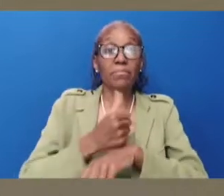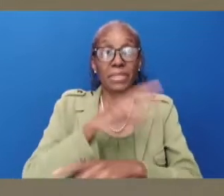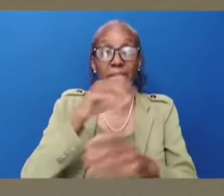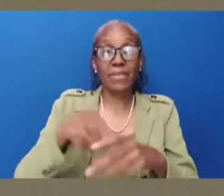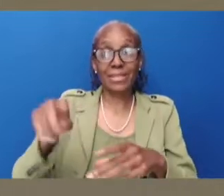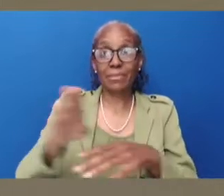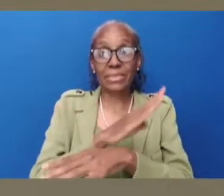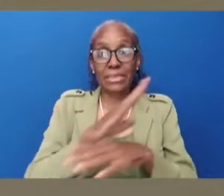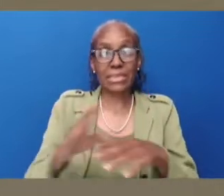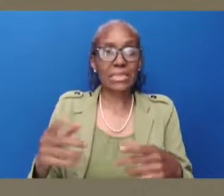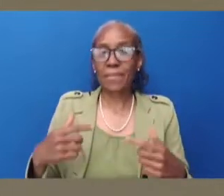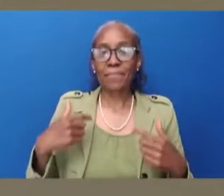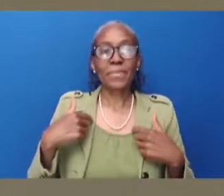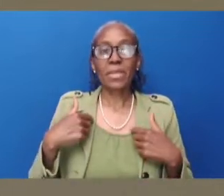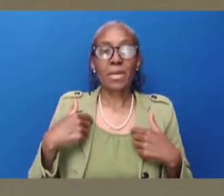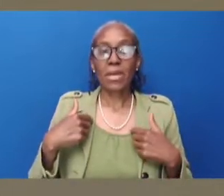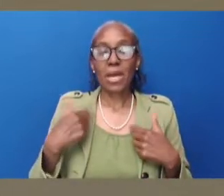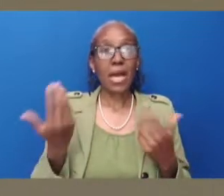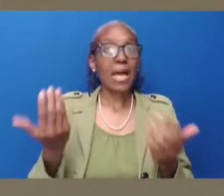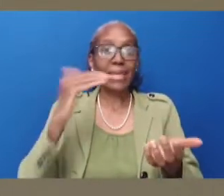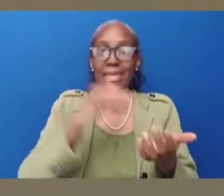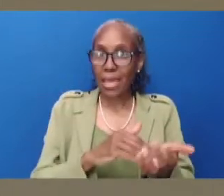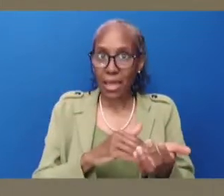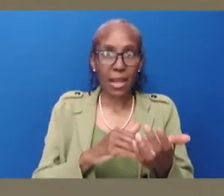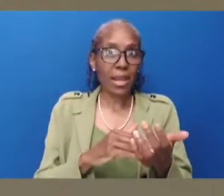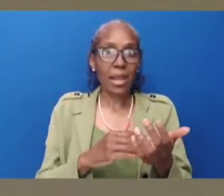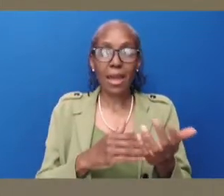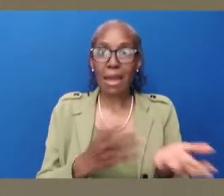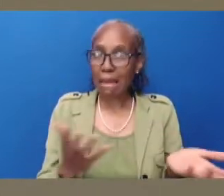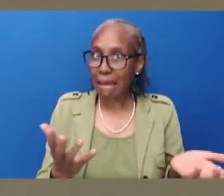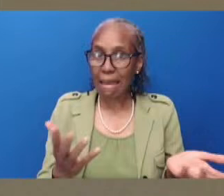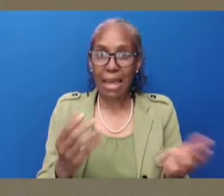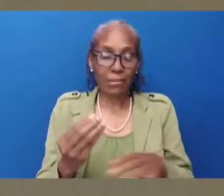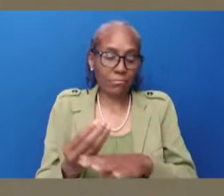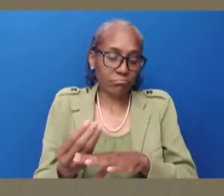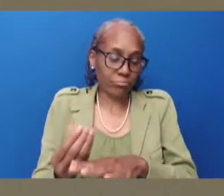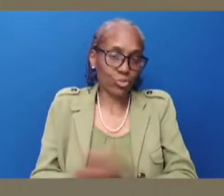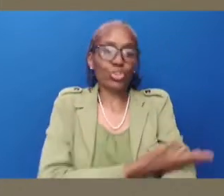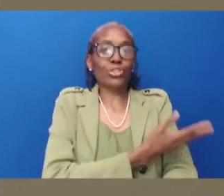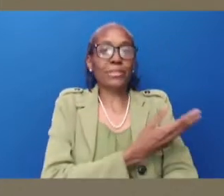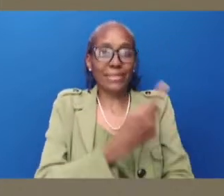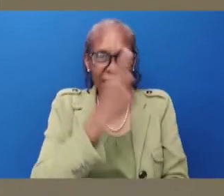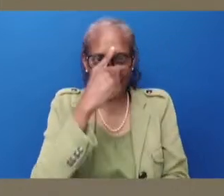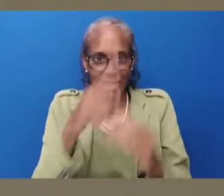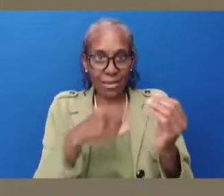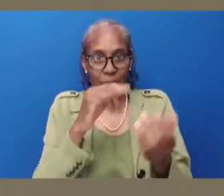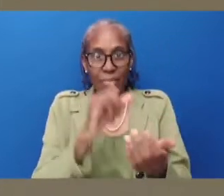FAMILIES. ABSOLUTELY.